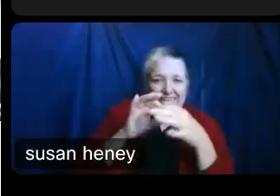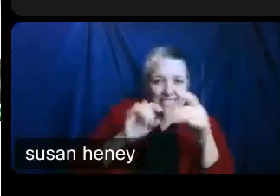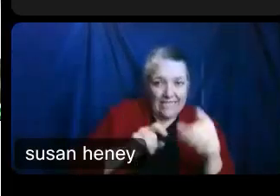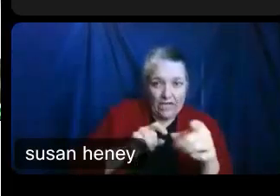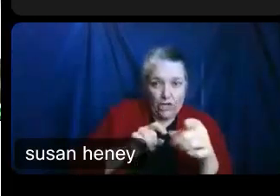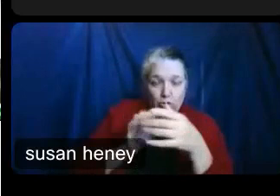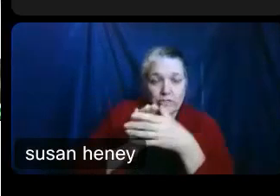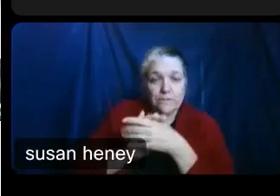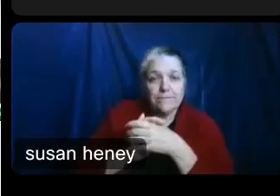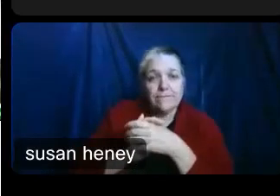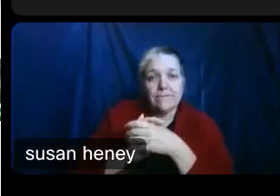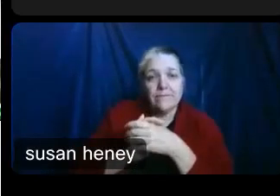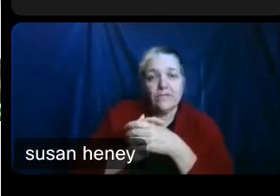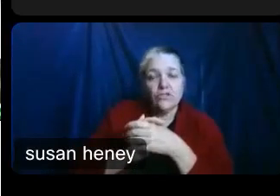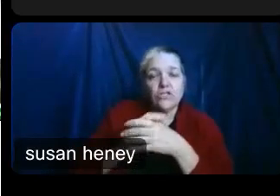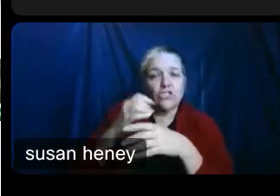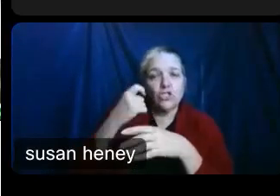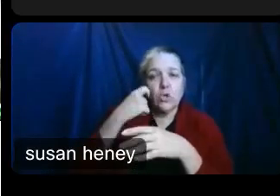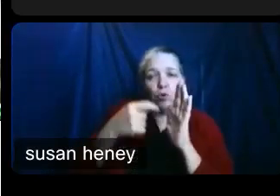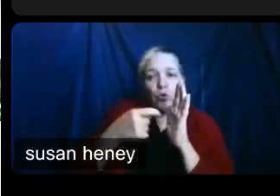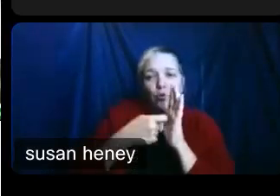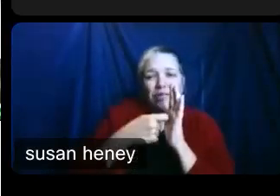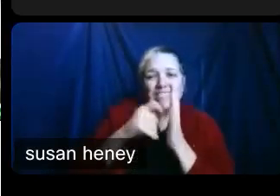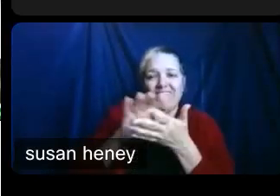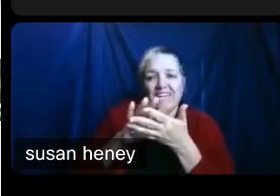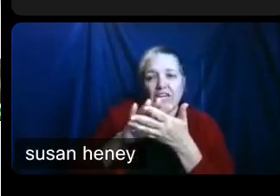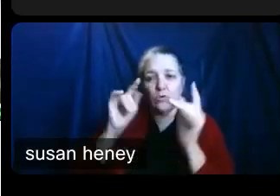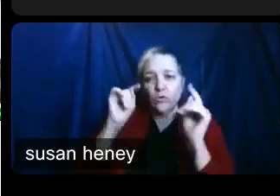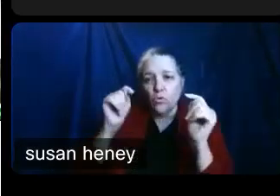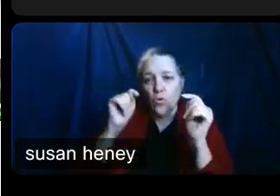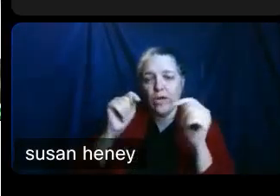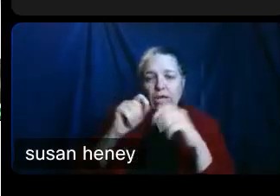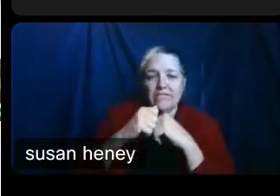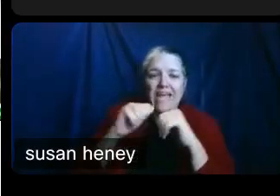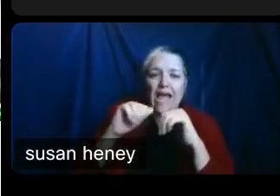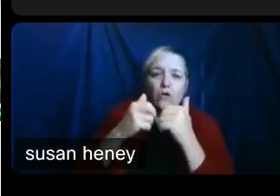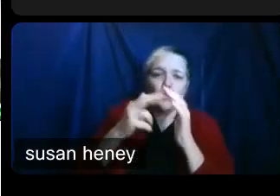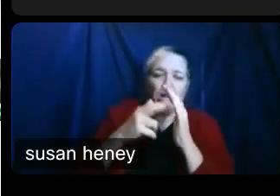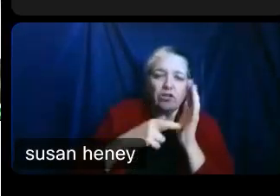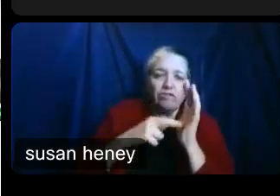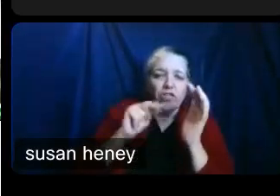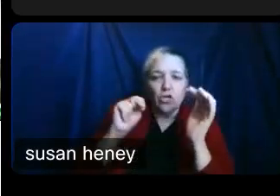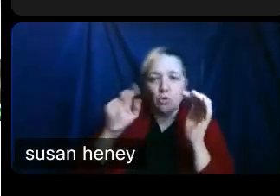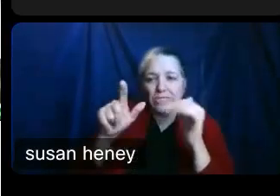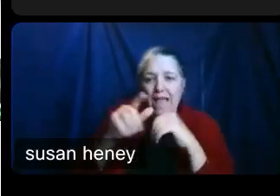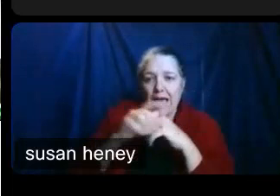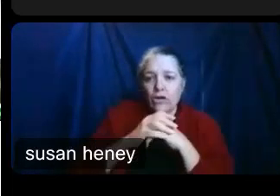tutorials, how to sign up for our newsletter, some how-to materials as well as the ability